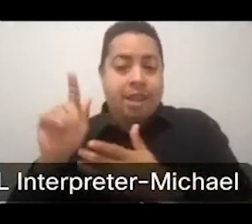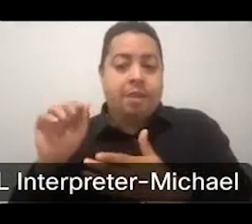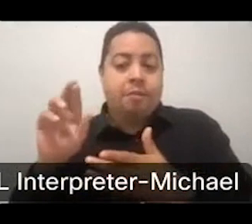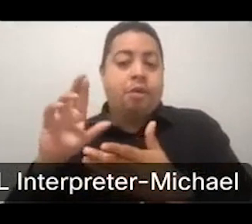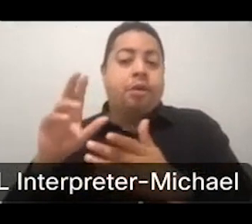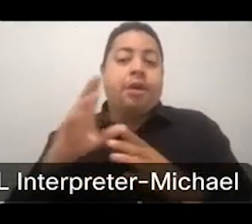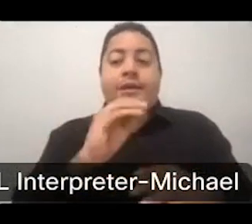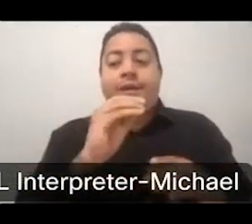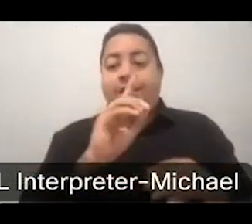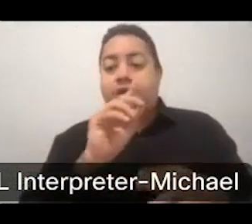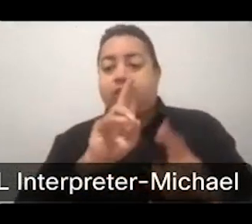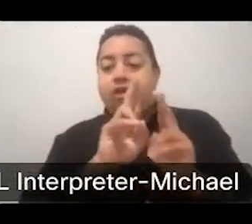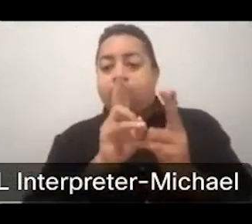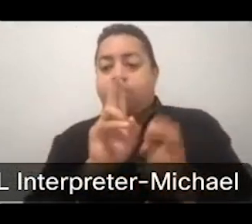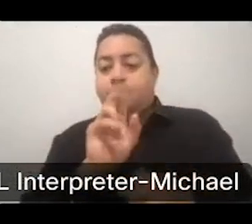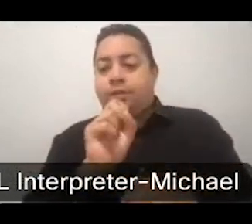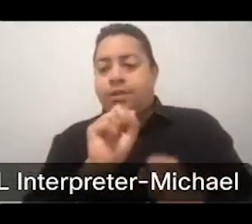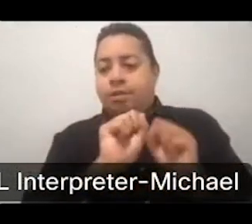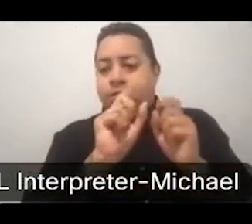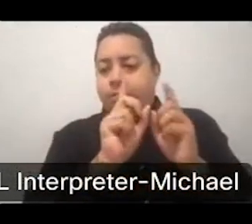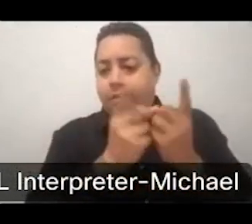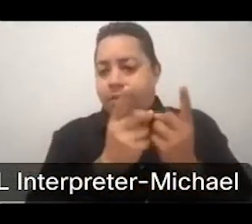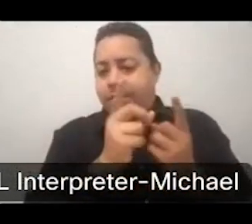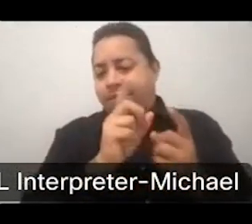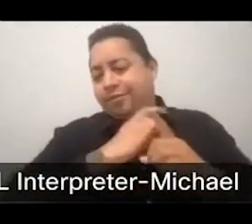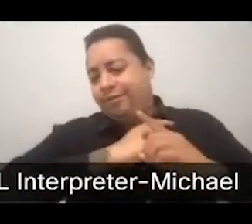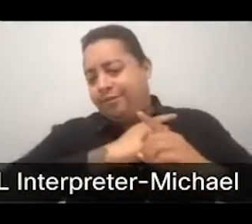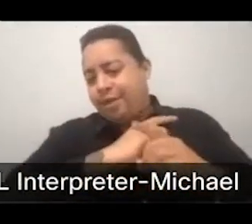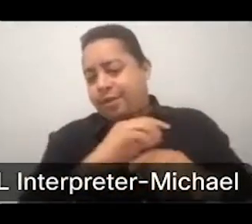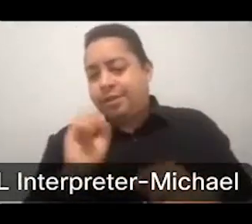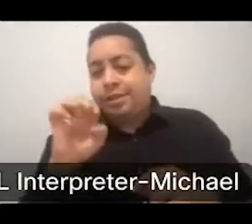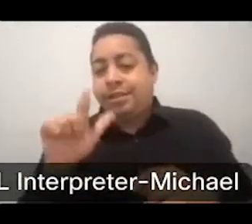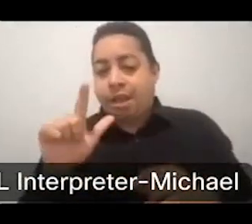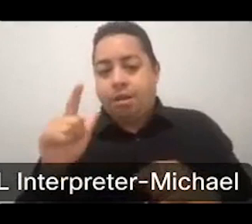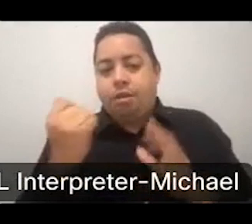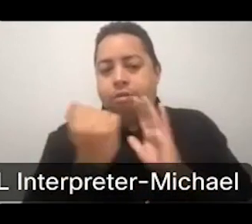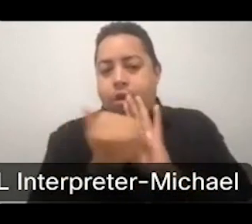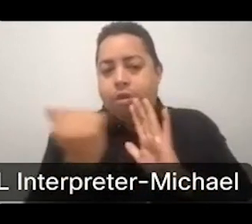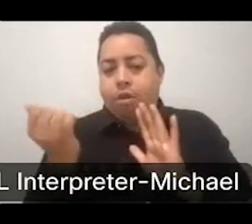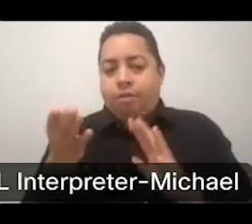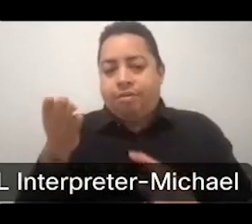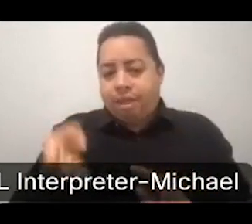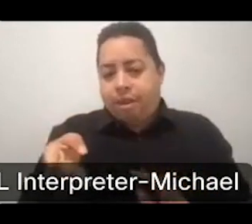Employment Policy and WRP logos are also featured.